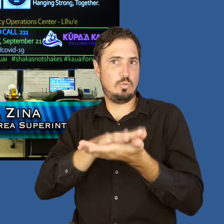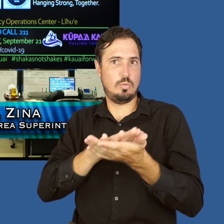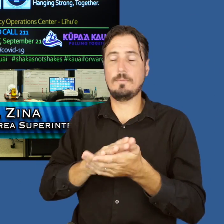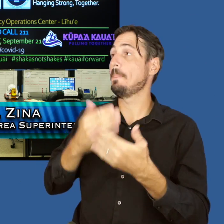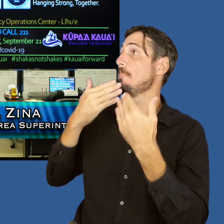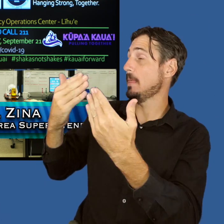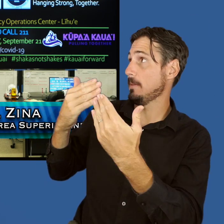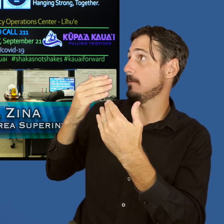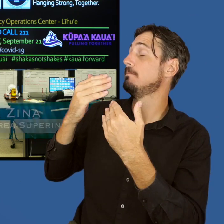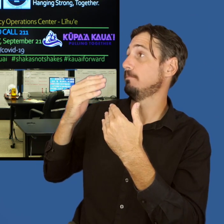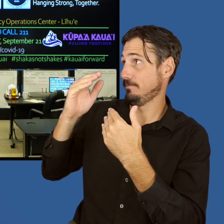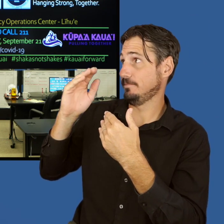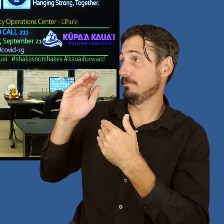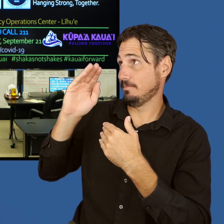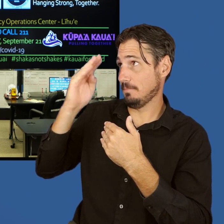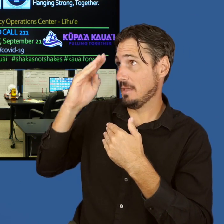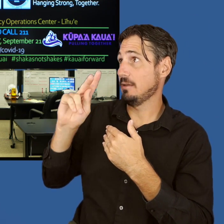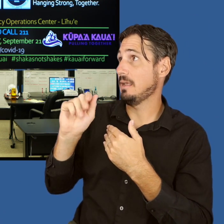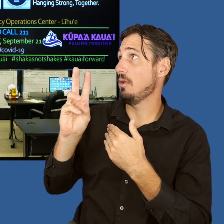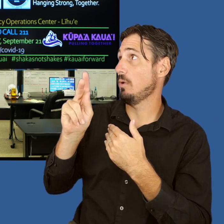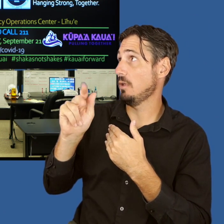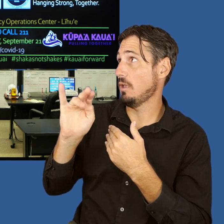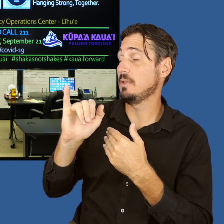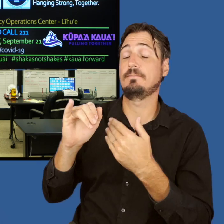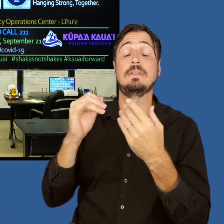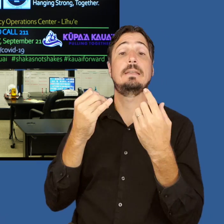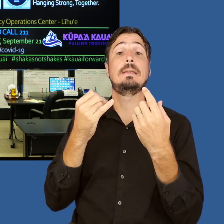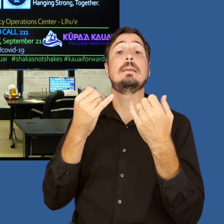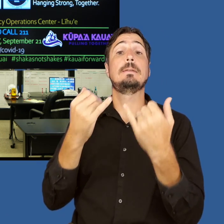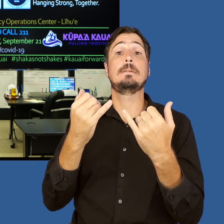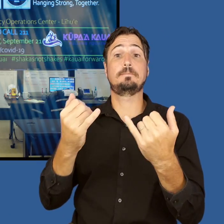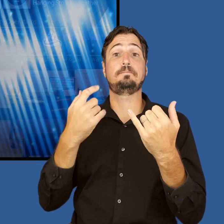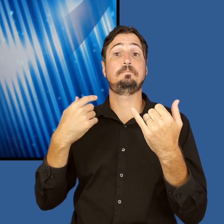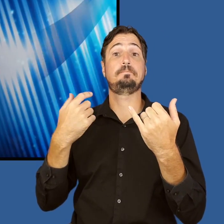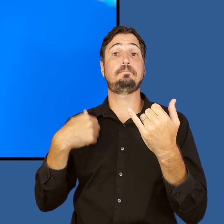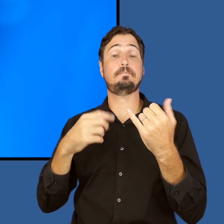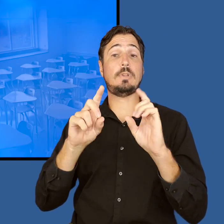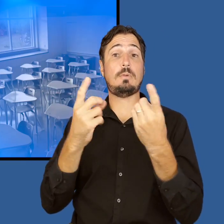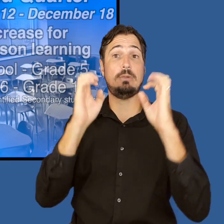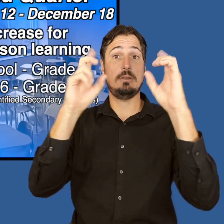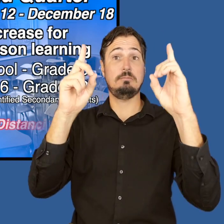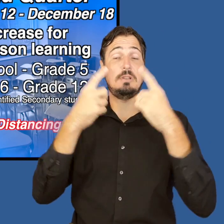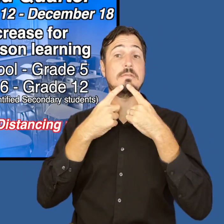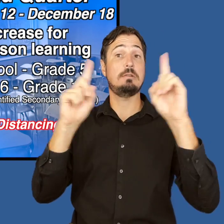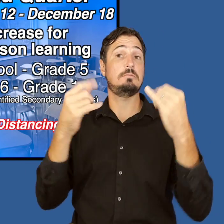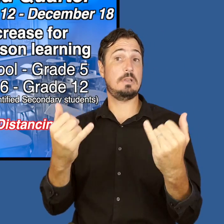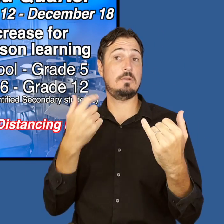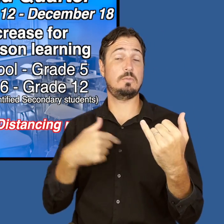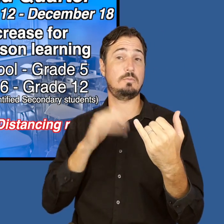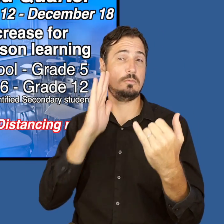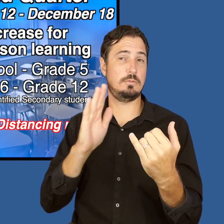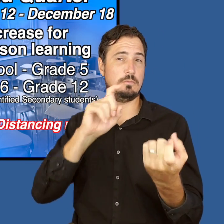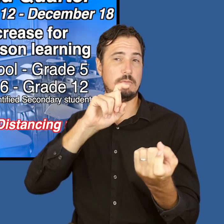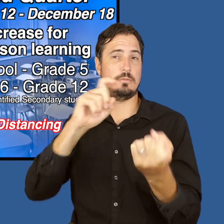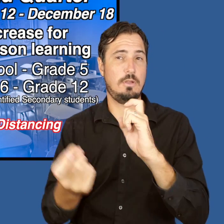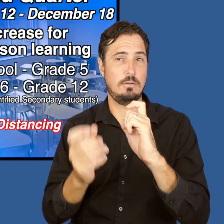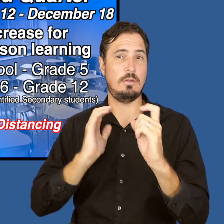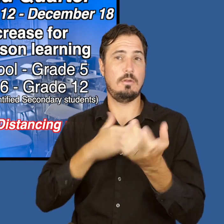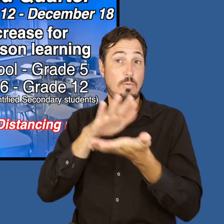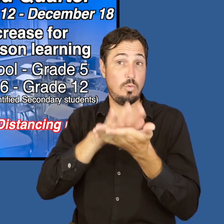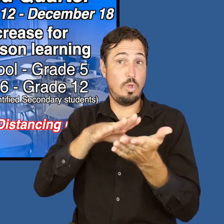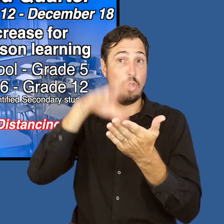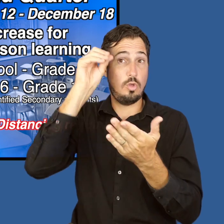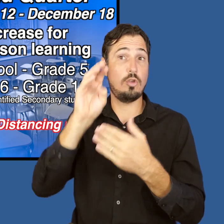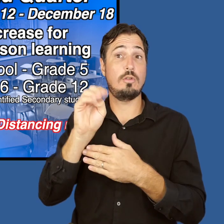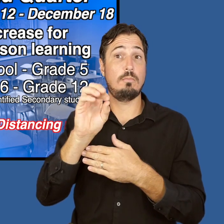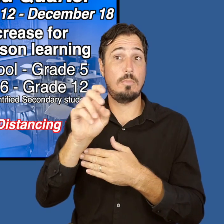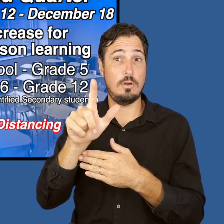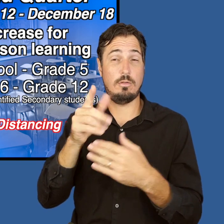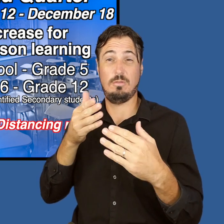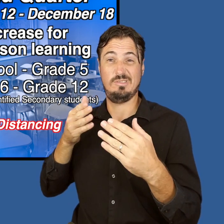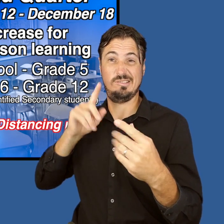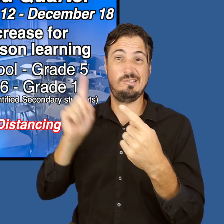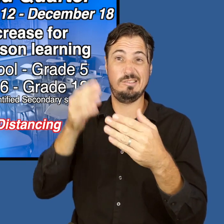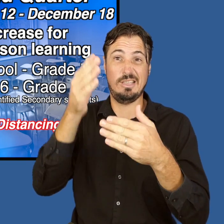The Kaua’i Complex Area Department of Education Office is announcing today that we will revise Kaua’i School Distance Learning Models through the second quarter, which starts October 12